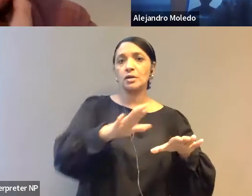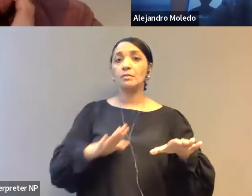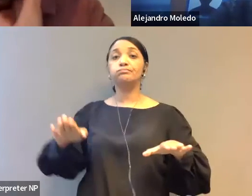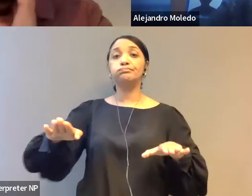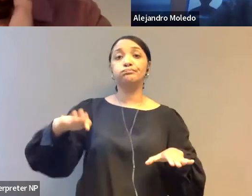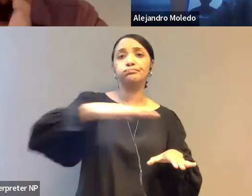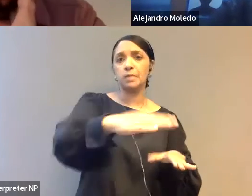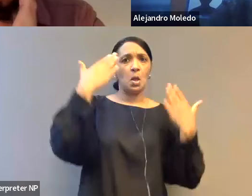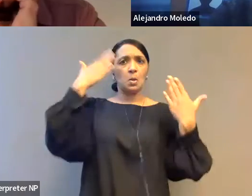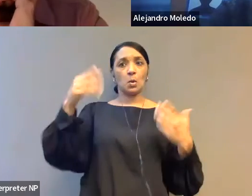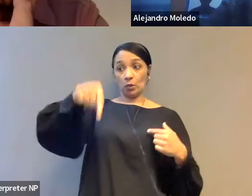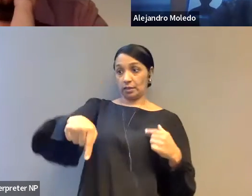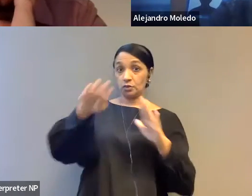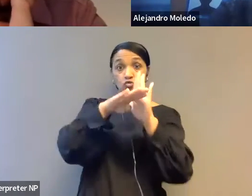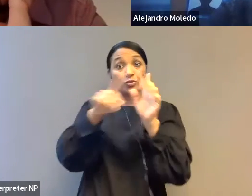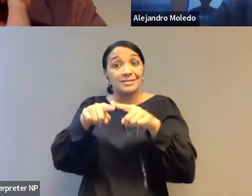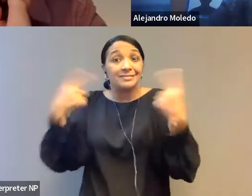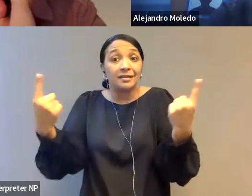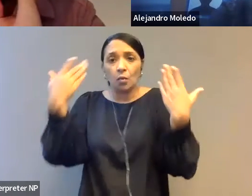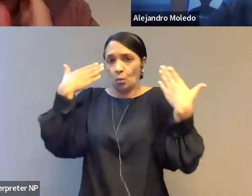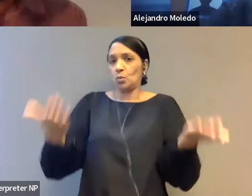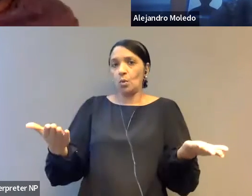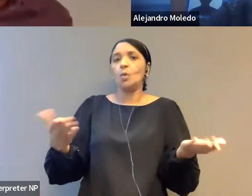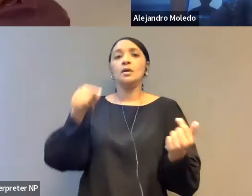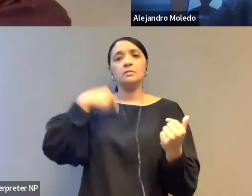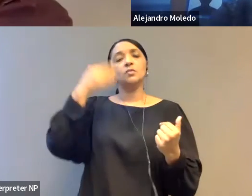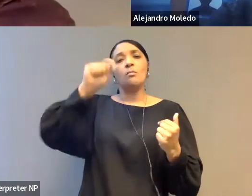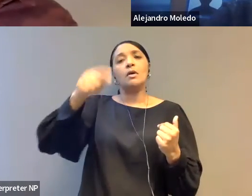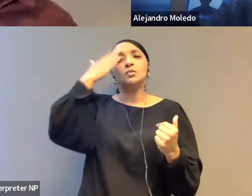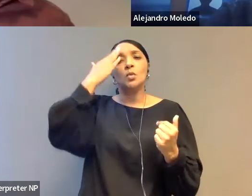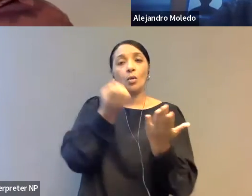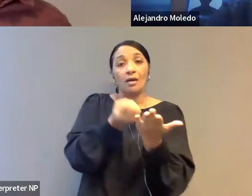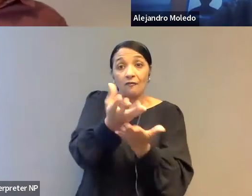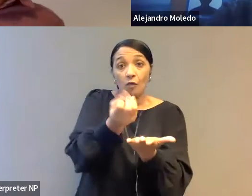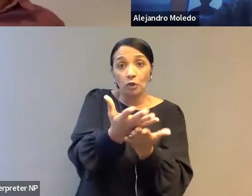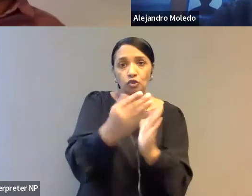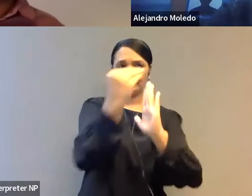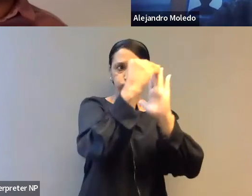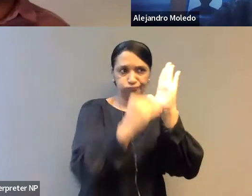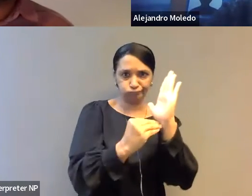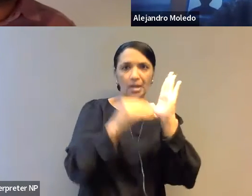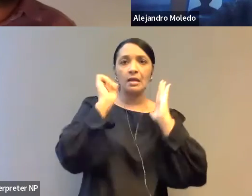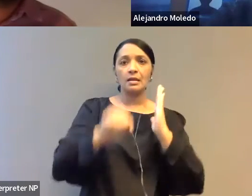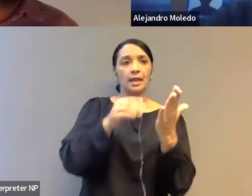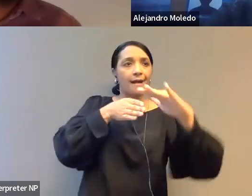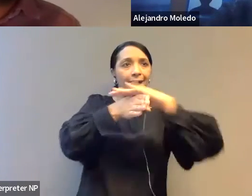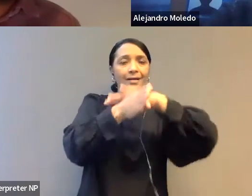you don't know what rules apply there. Having a portal in which you can access such information